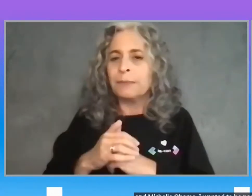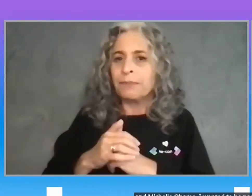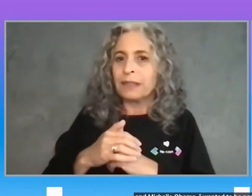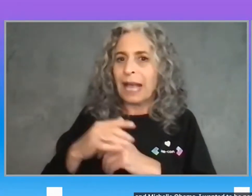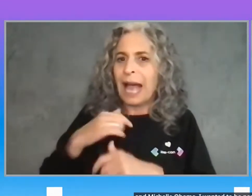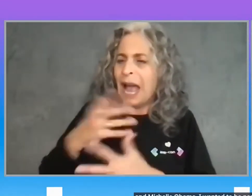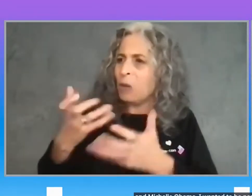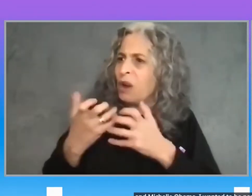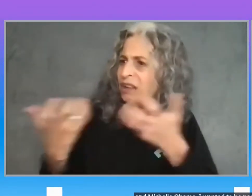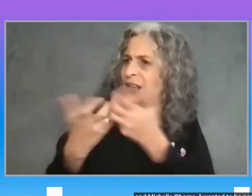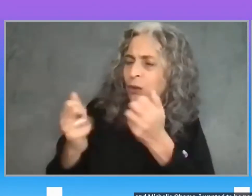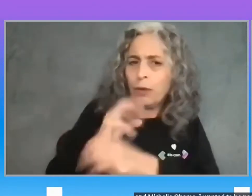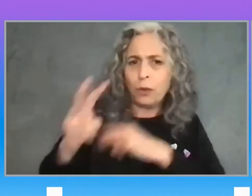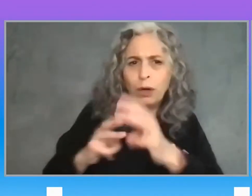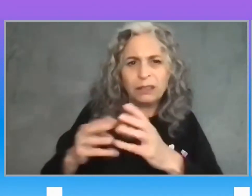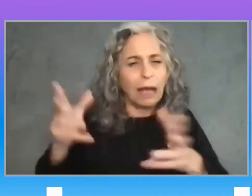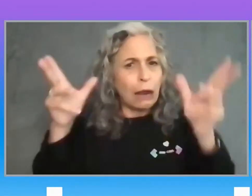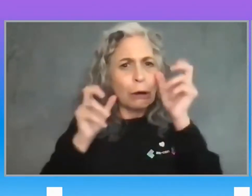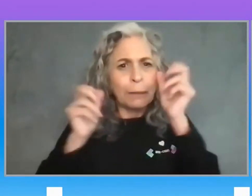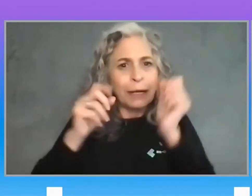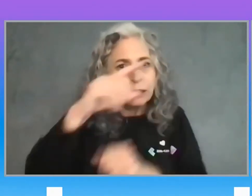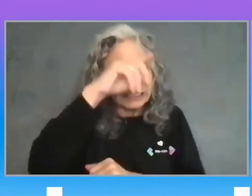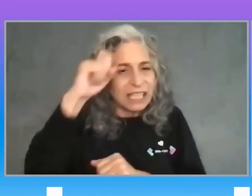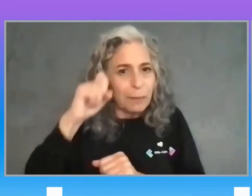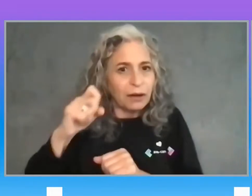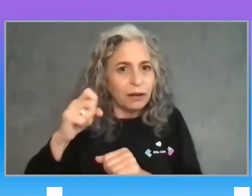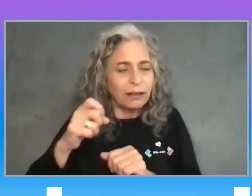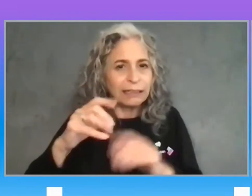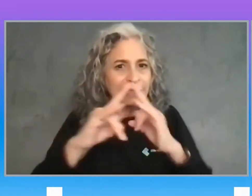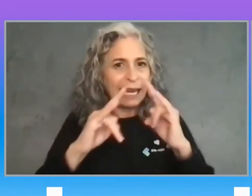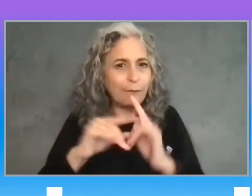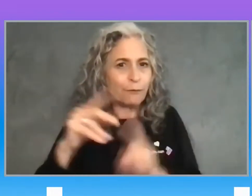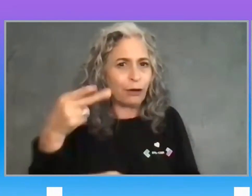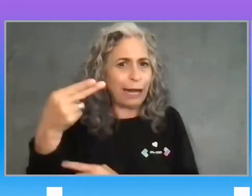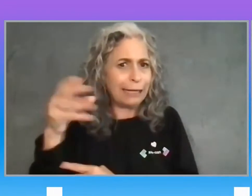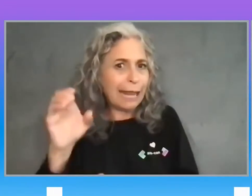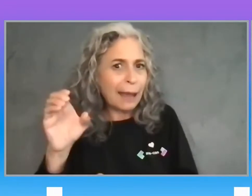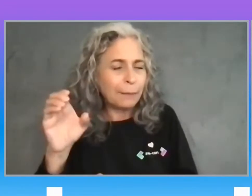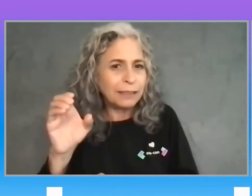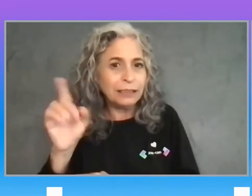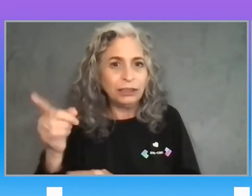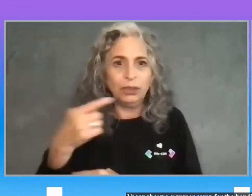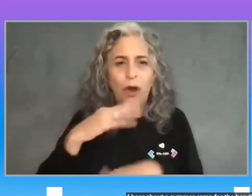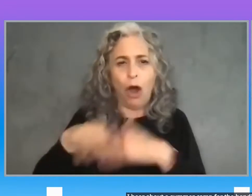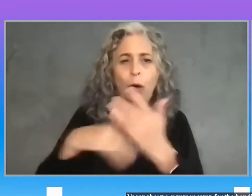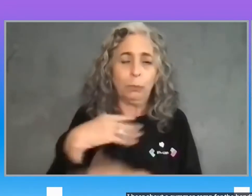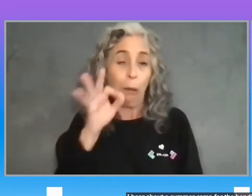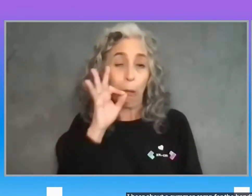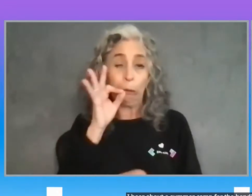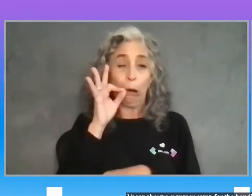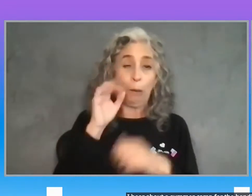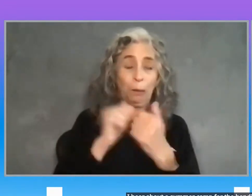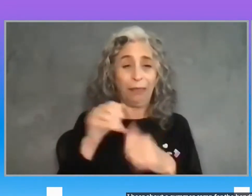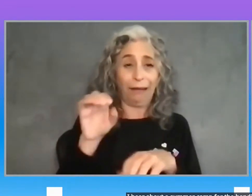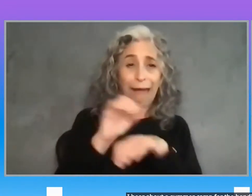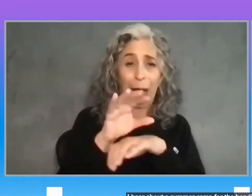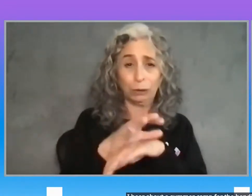like me in it. I hear about a summer camp for the handicapped run by hippies. Somebody said, you probably will smoke dope